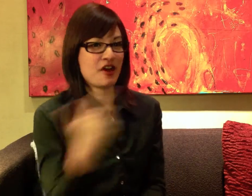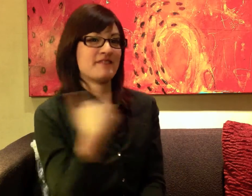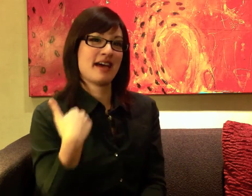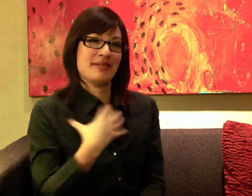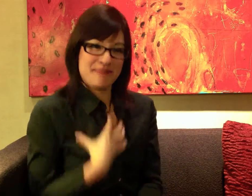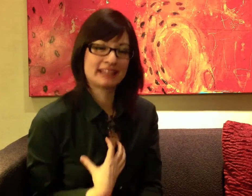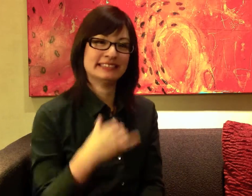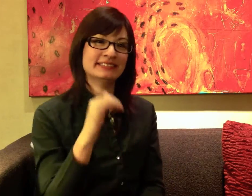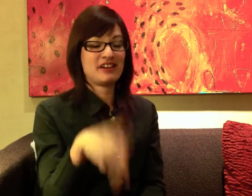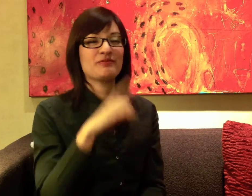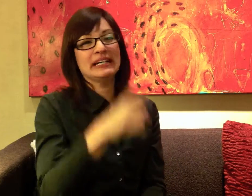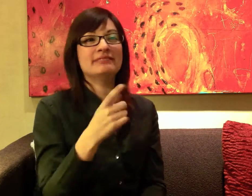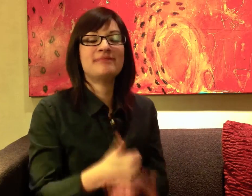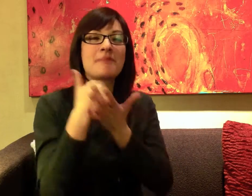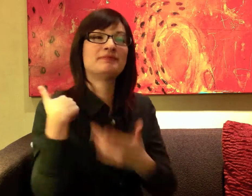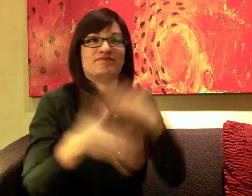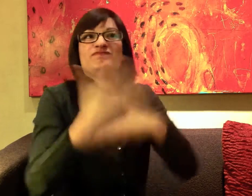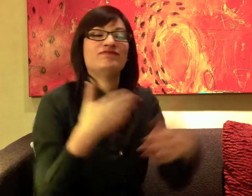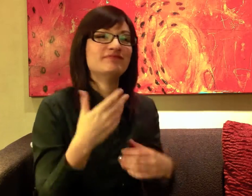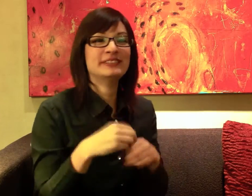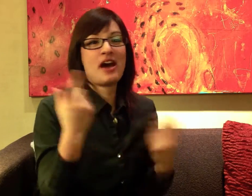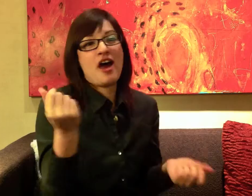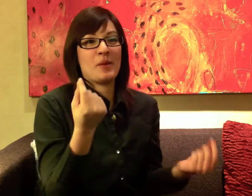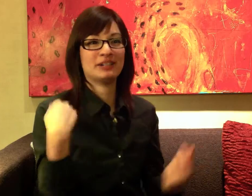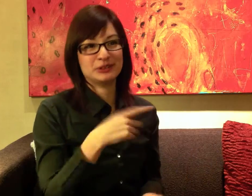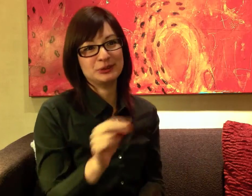All have a passion which helps us to move forward in whatever we do.